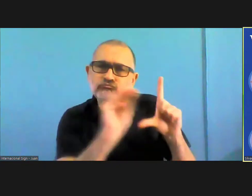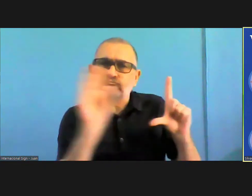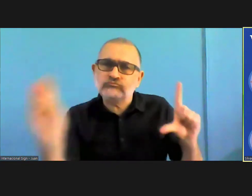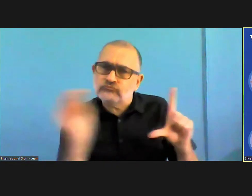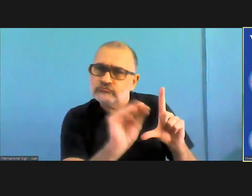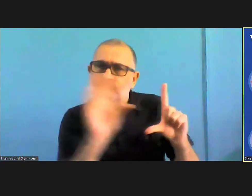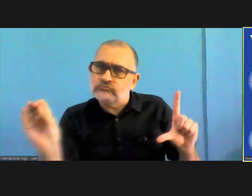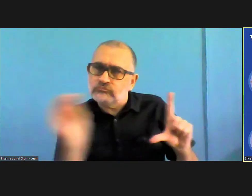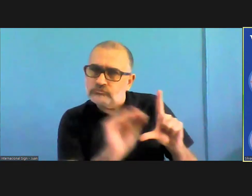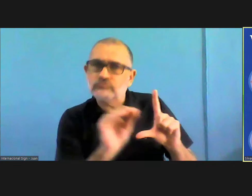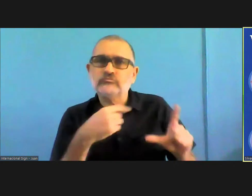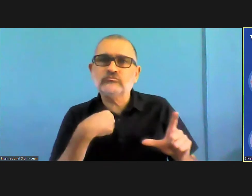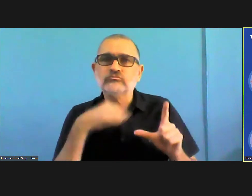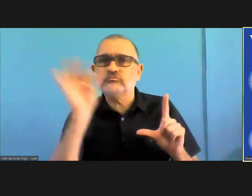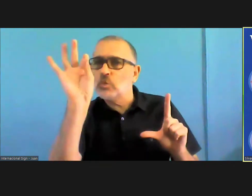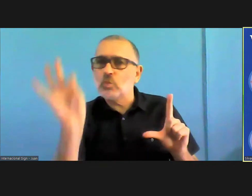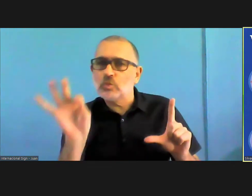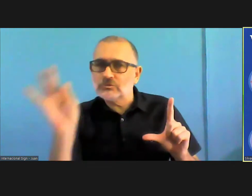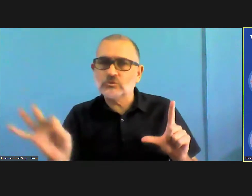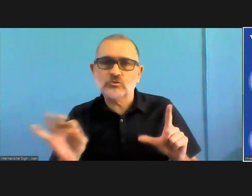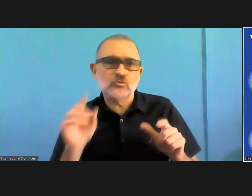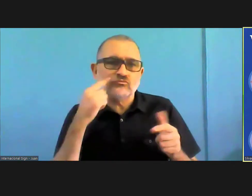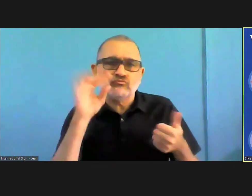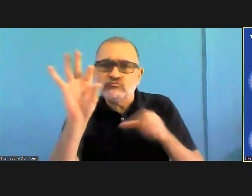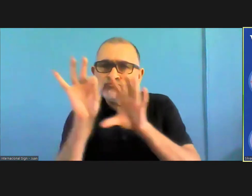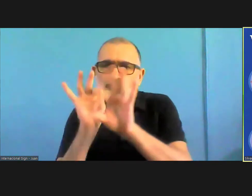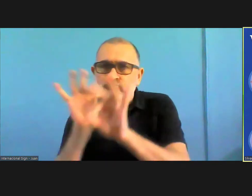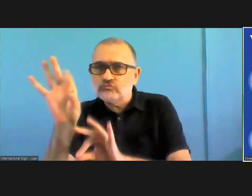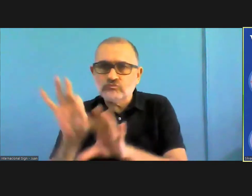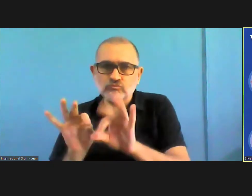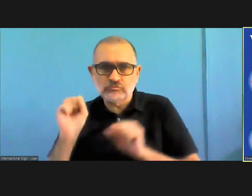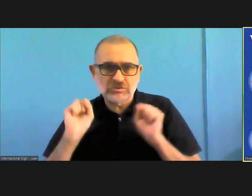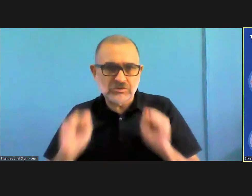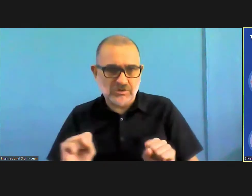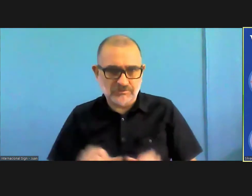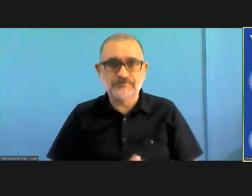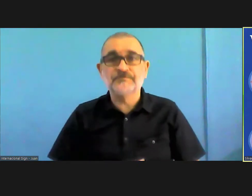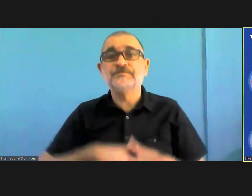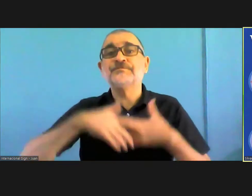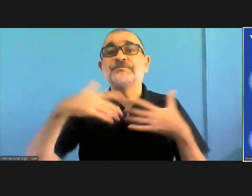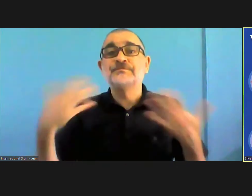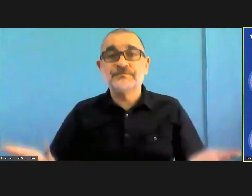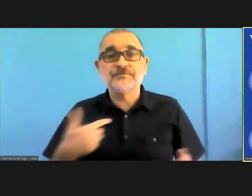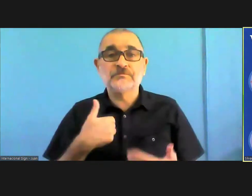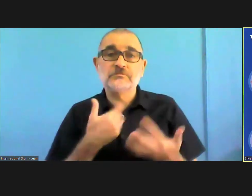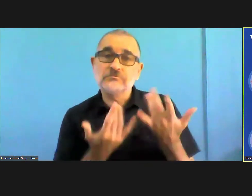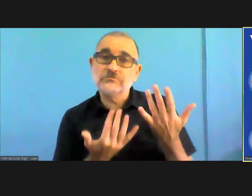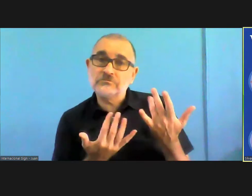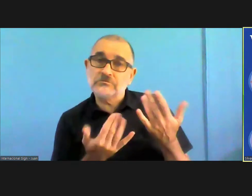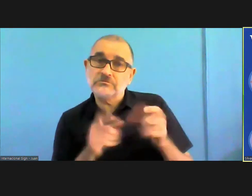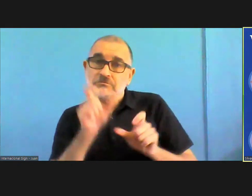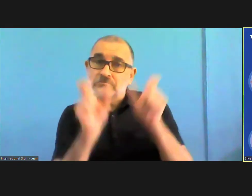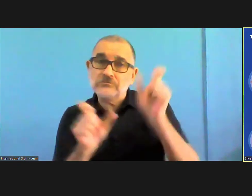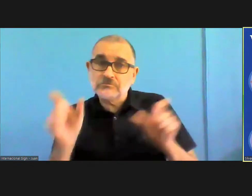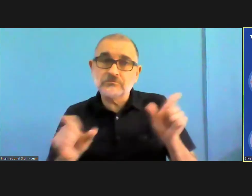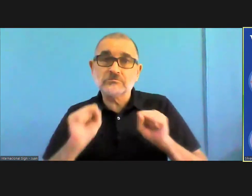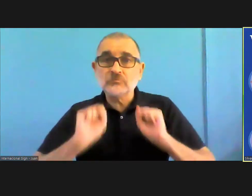people already have. Which is nice. They've already jumped the gun. One of the comments that has been made, and questions,